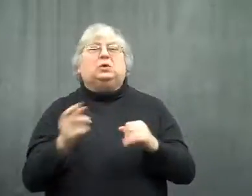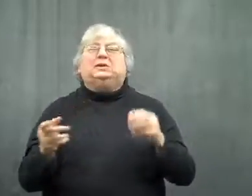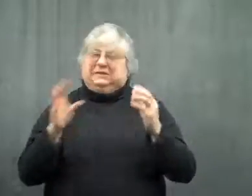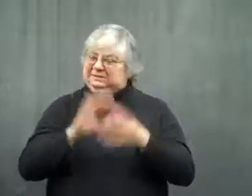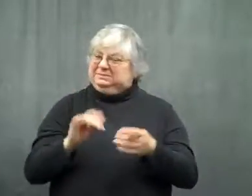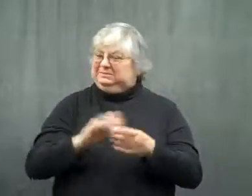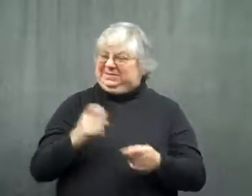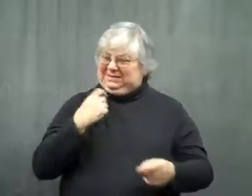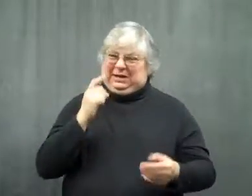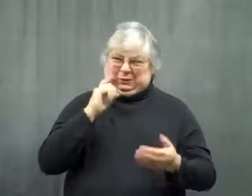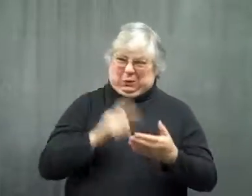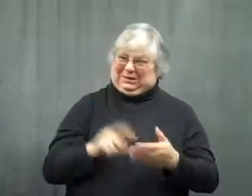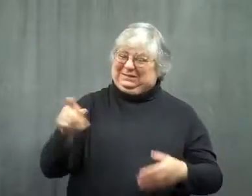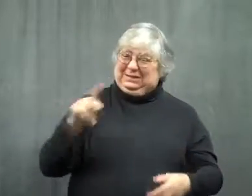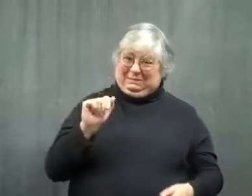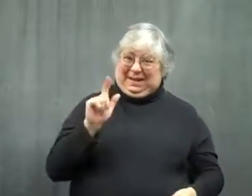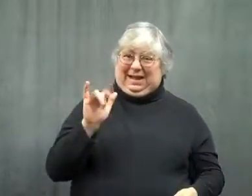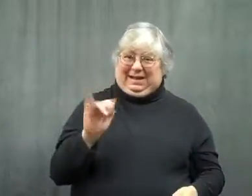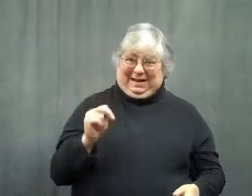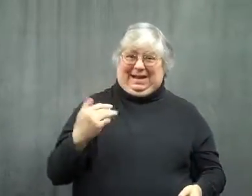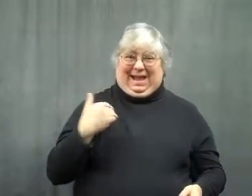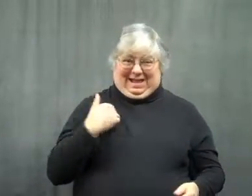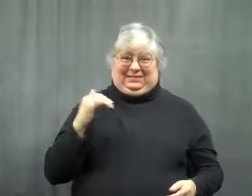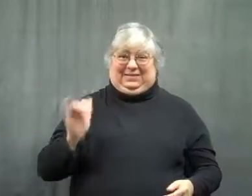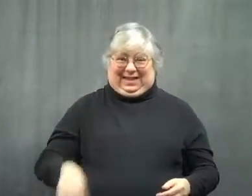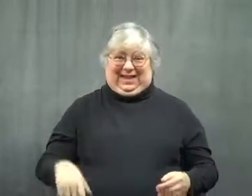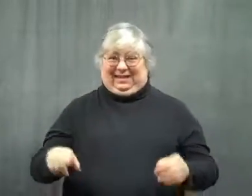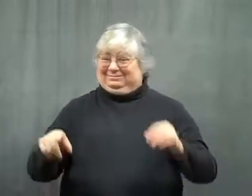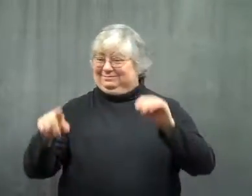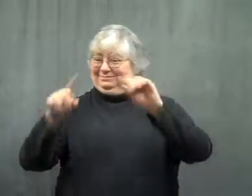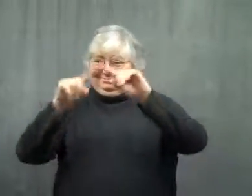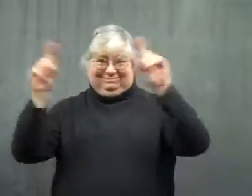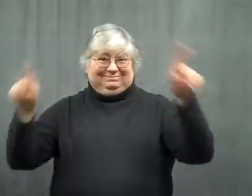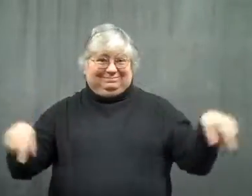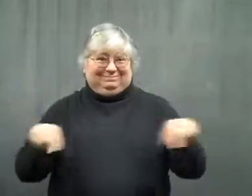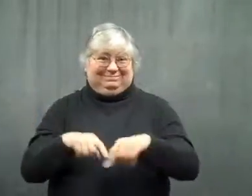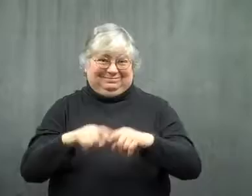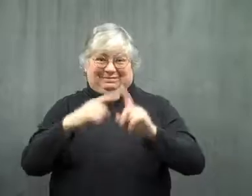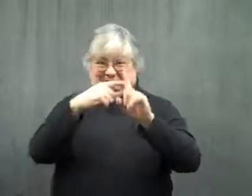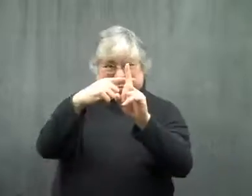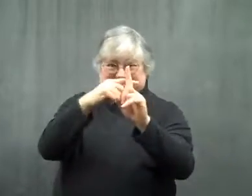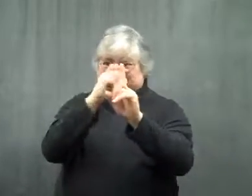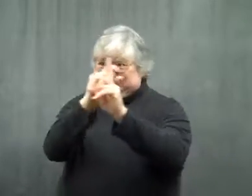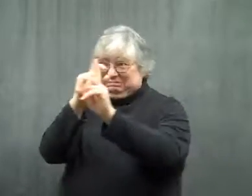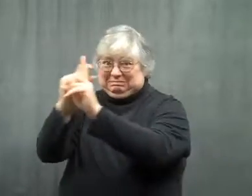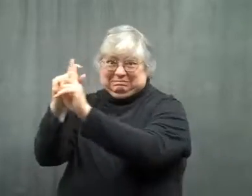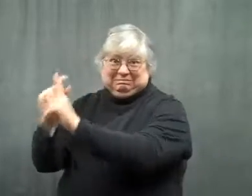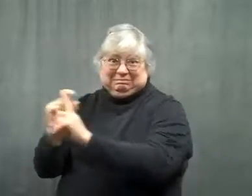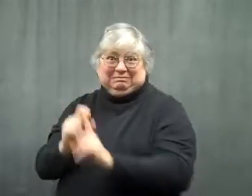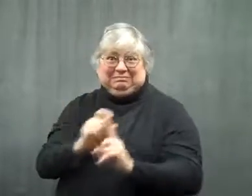She mentioned that she noticed the crosshairs on Palin's map.